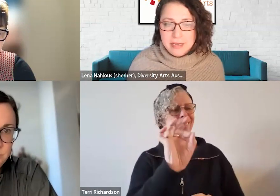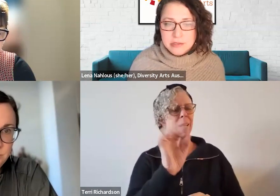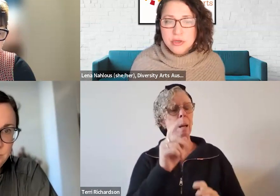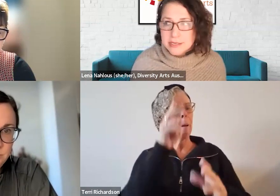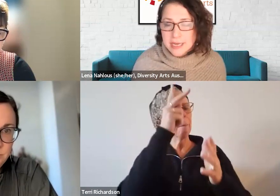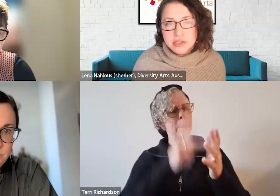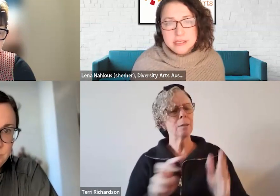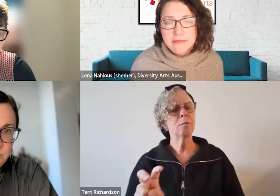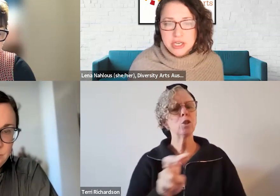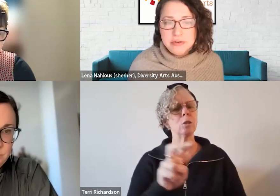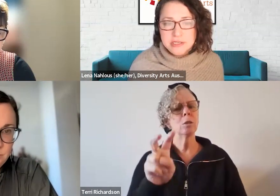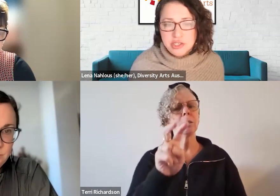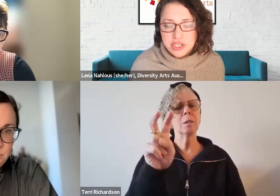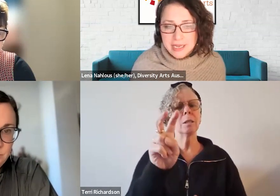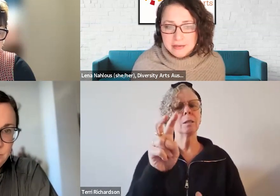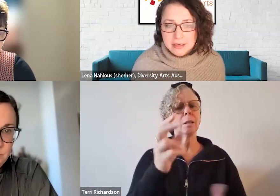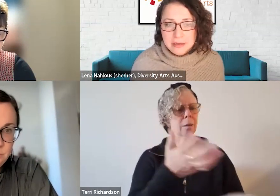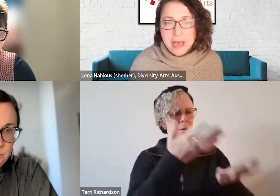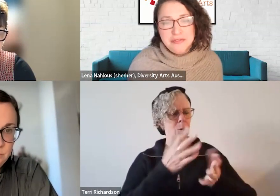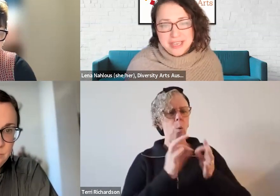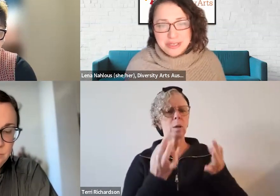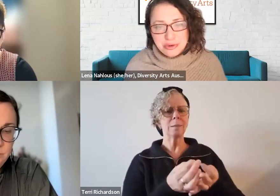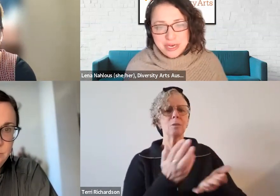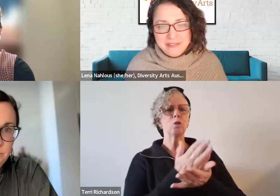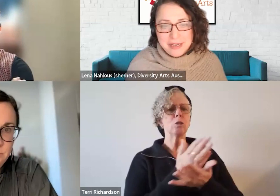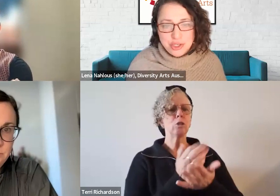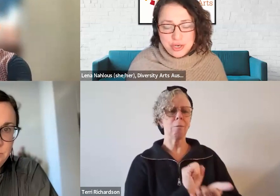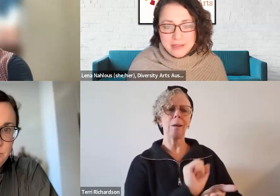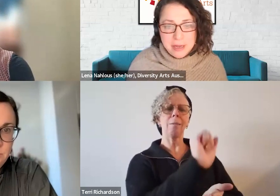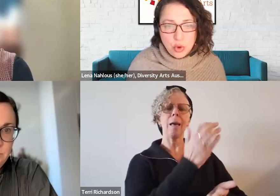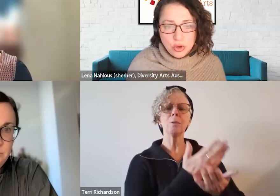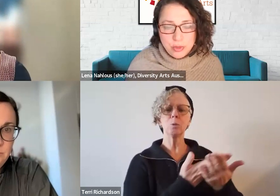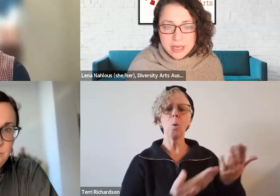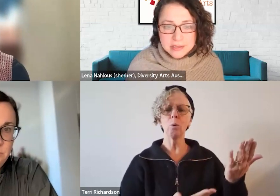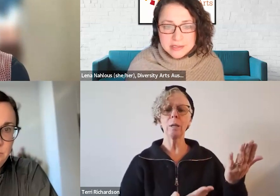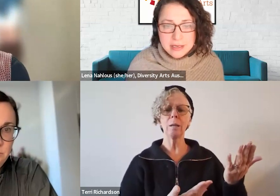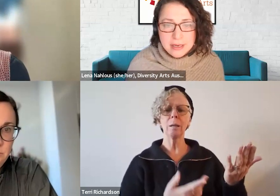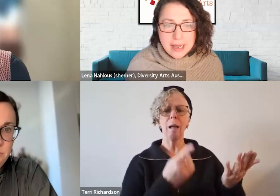organisations have generously shared part of their story and their journey and their work with us.